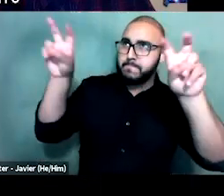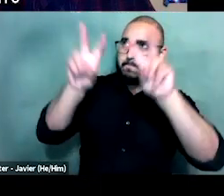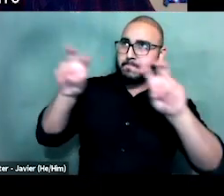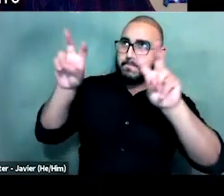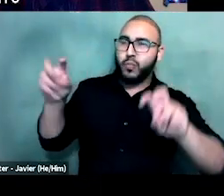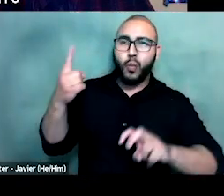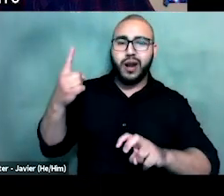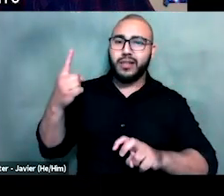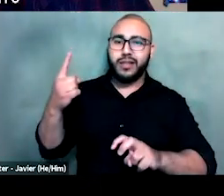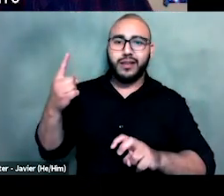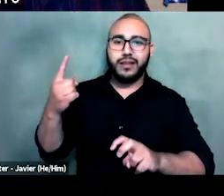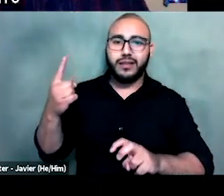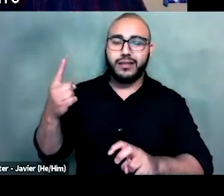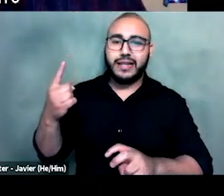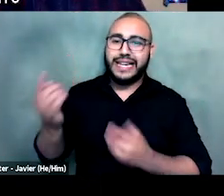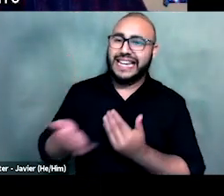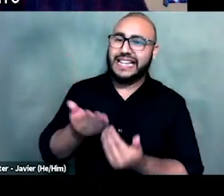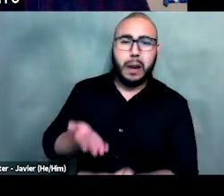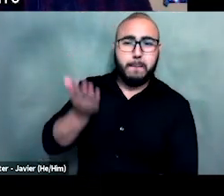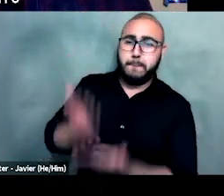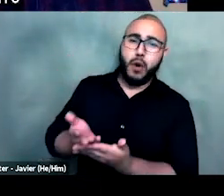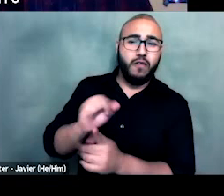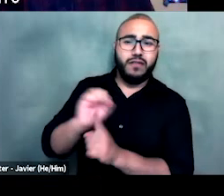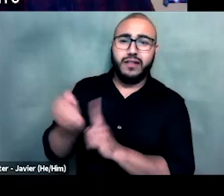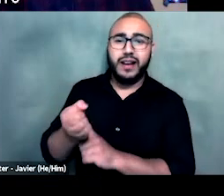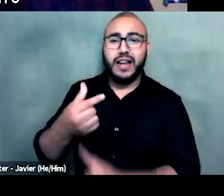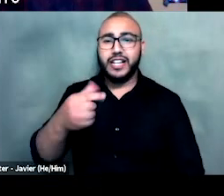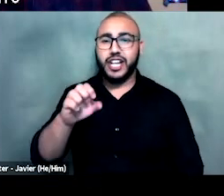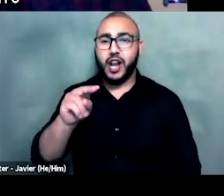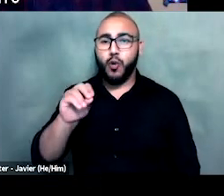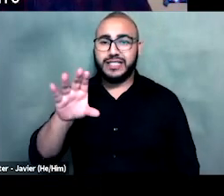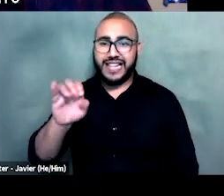guess one of the most easily provable cases of genocide against Indigenous people, I